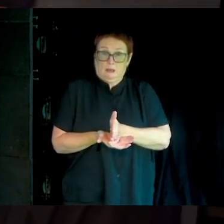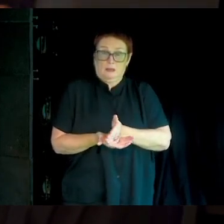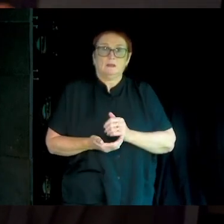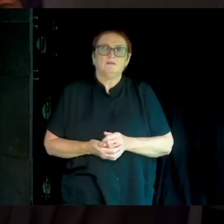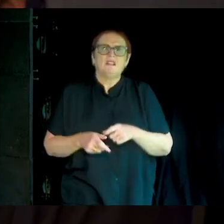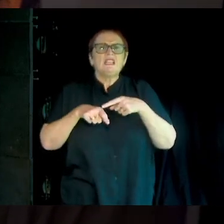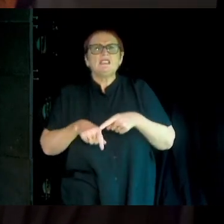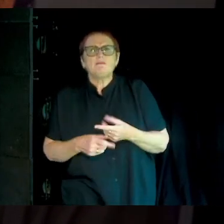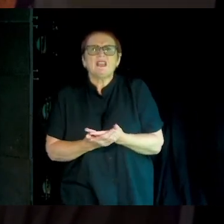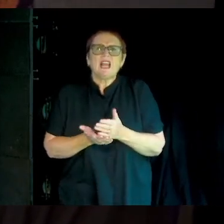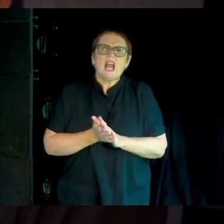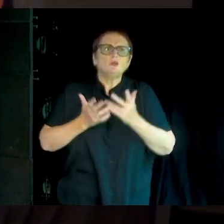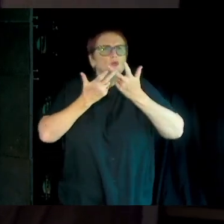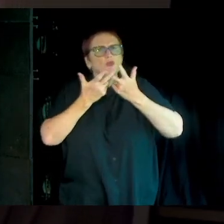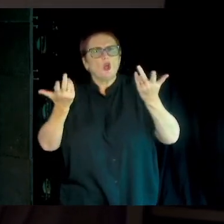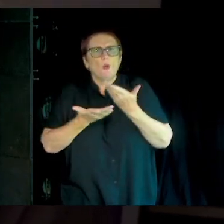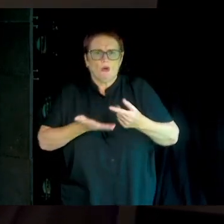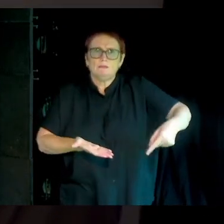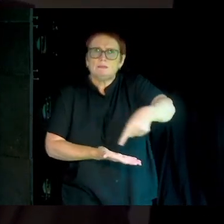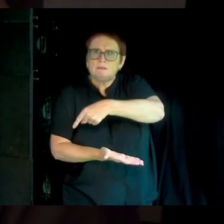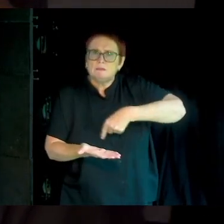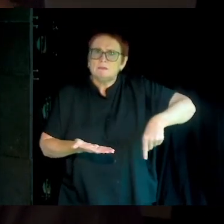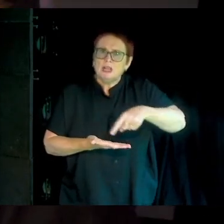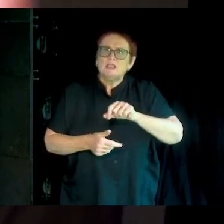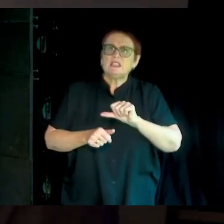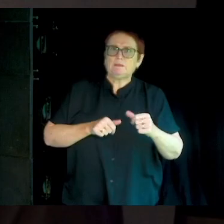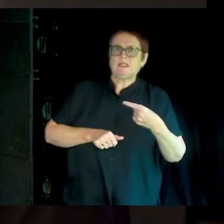you want to present for presentation this will be the best way to be because this is the place